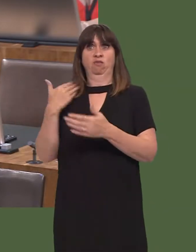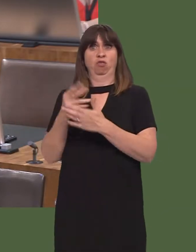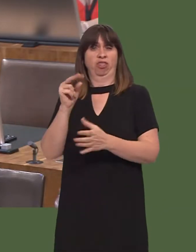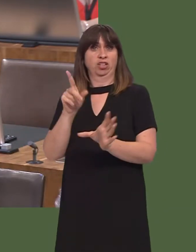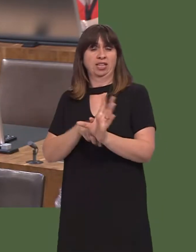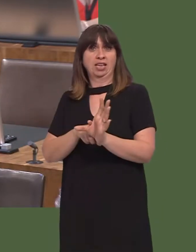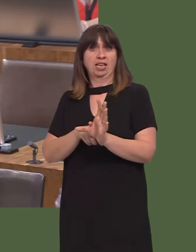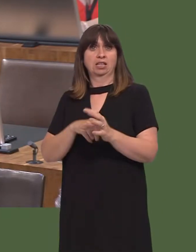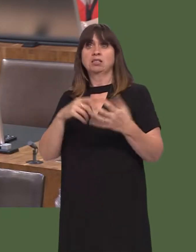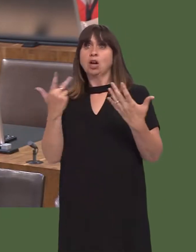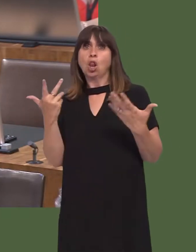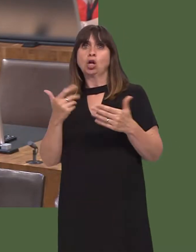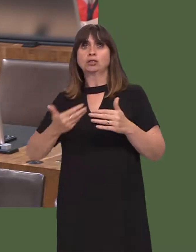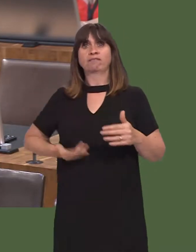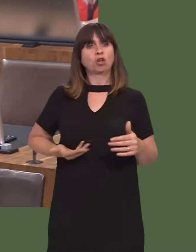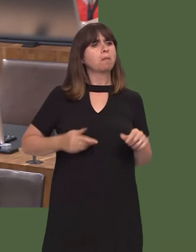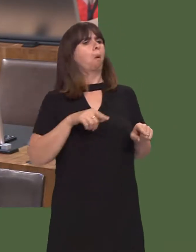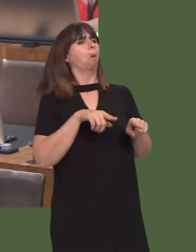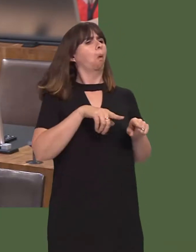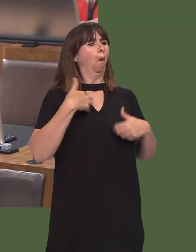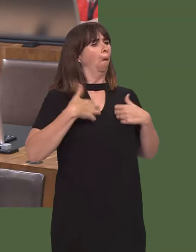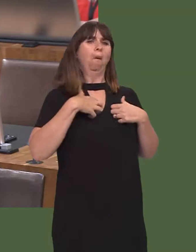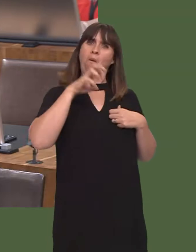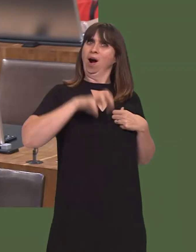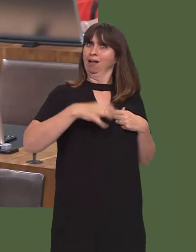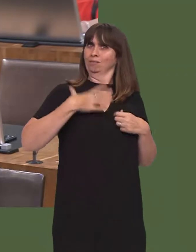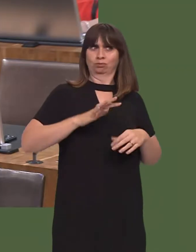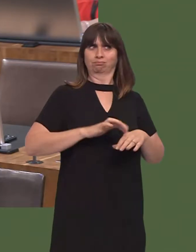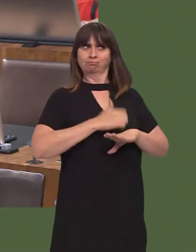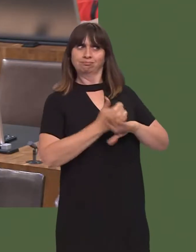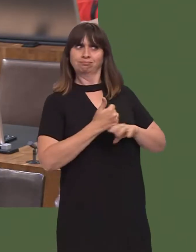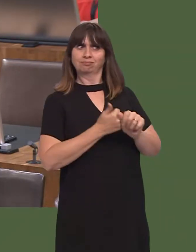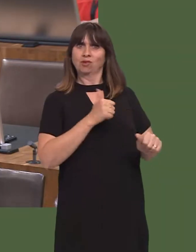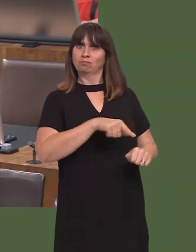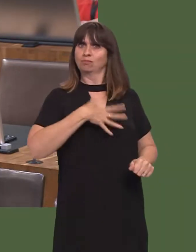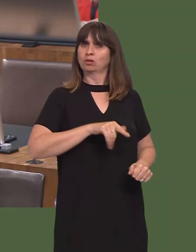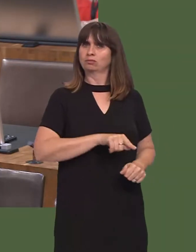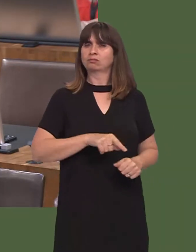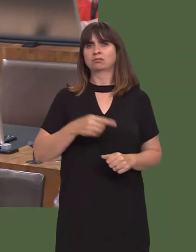is a place that businesses want to invest in, that we are getting better jobs. In the